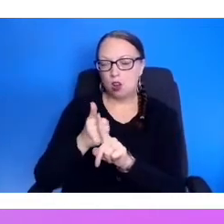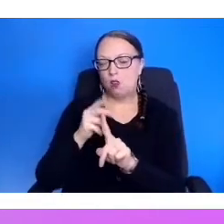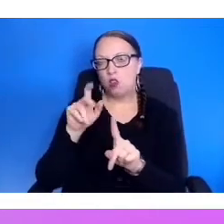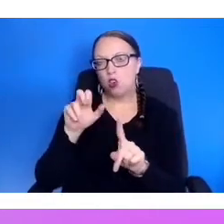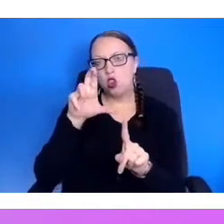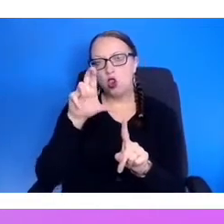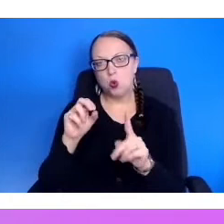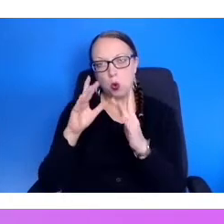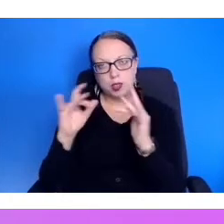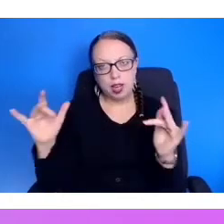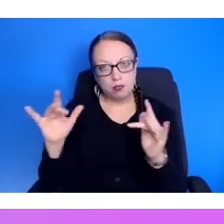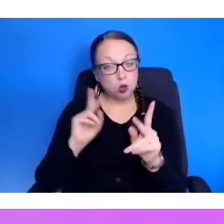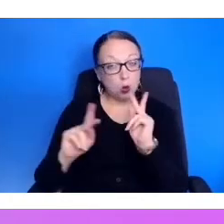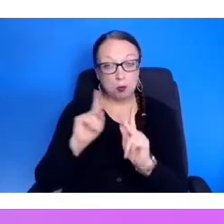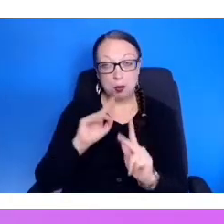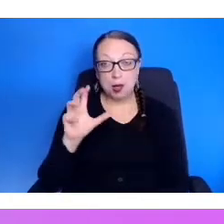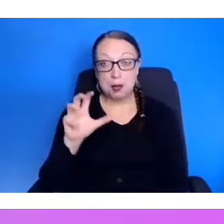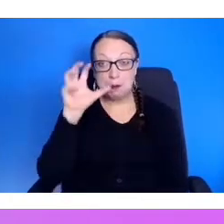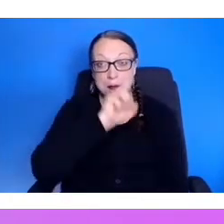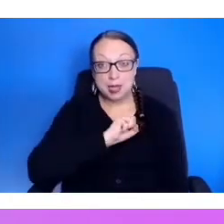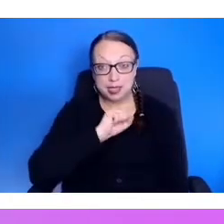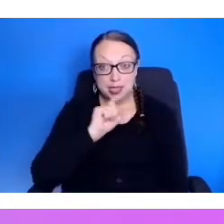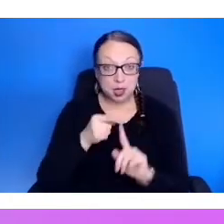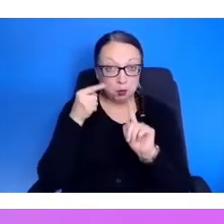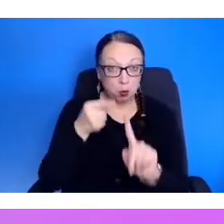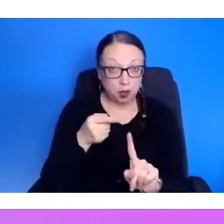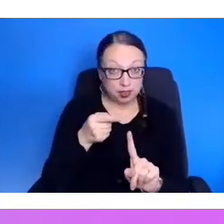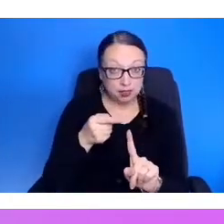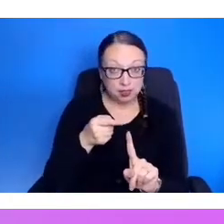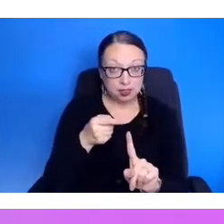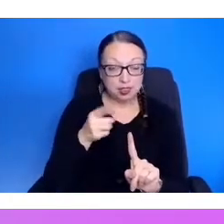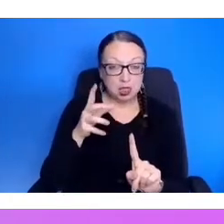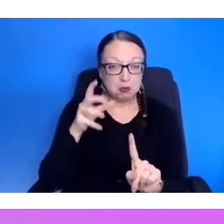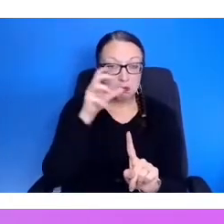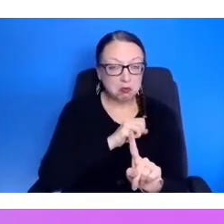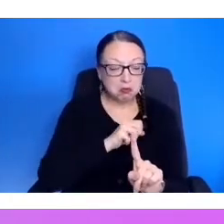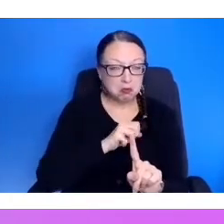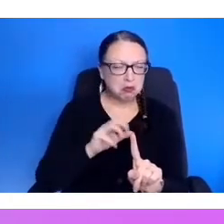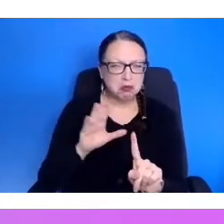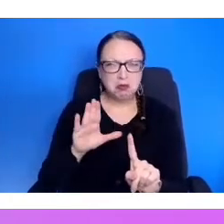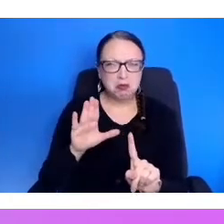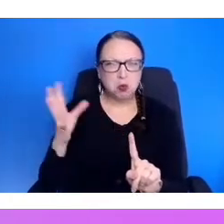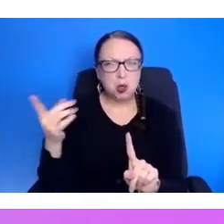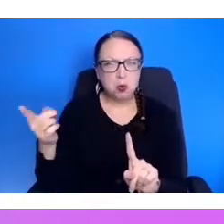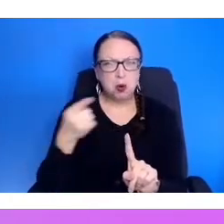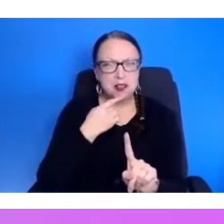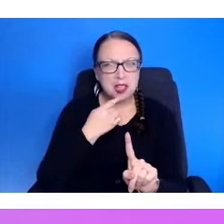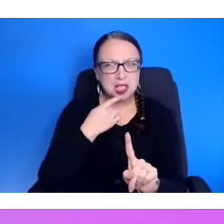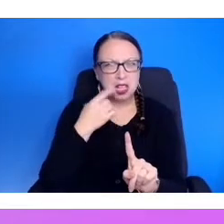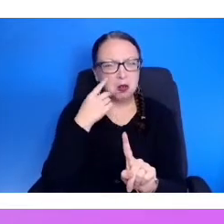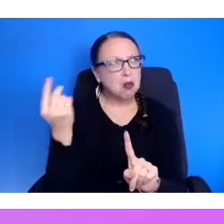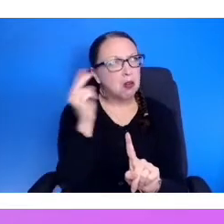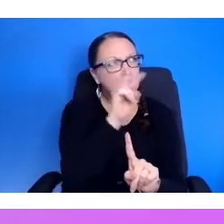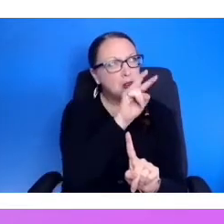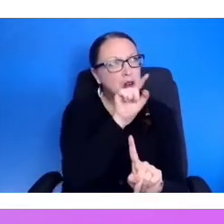or maybe people who just missed the point that's going on in the focus group and they want to go back and say what were they talking about? Oh yeah that's right.